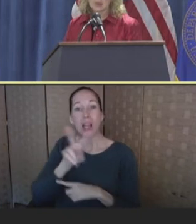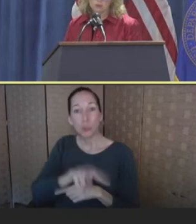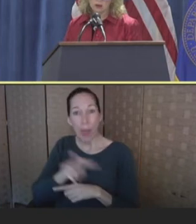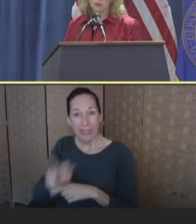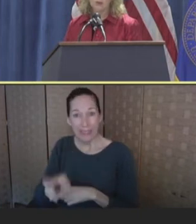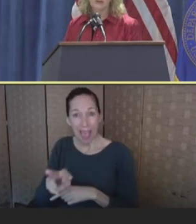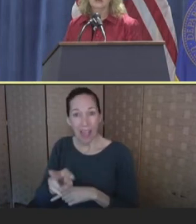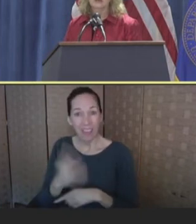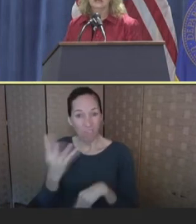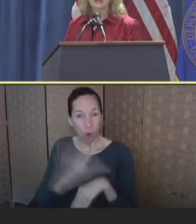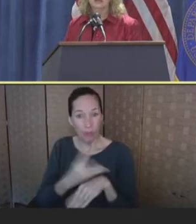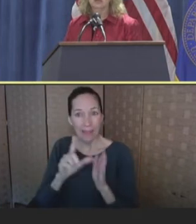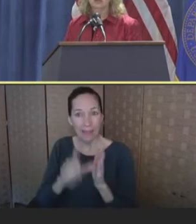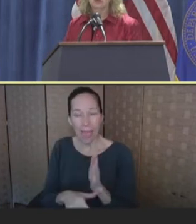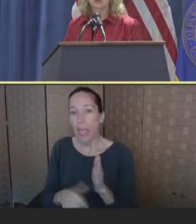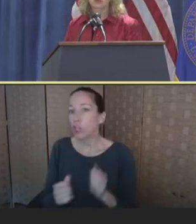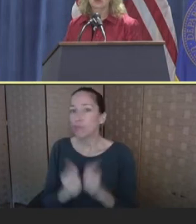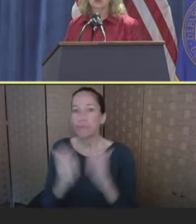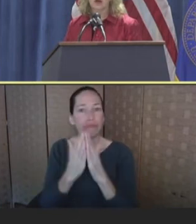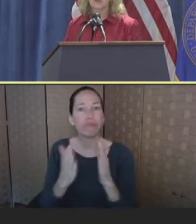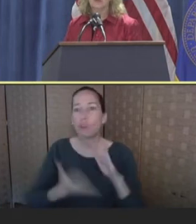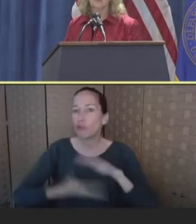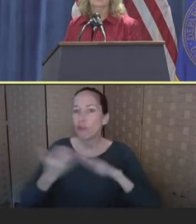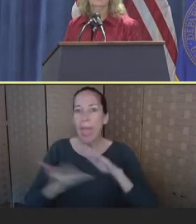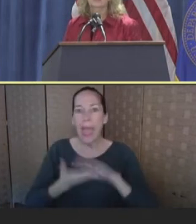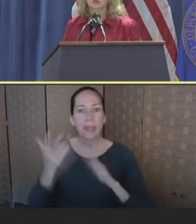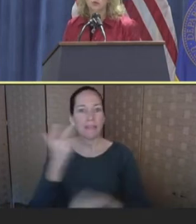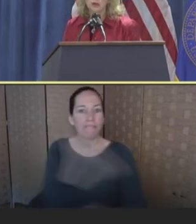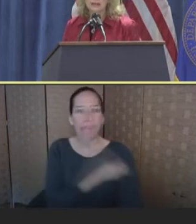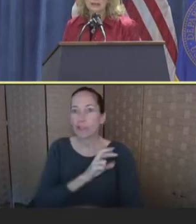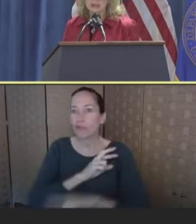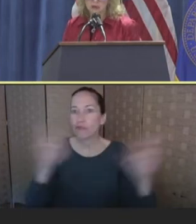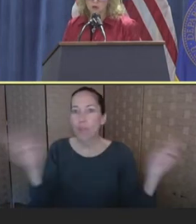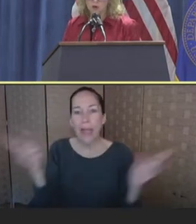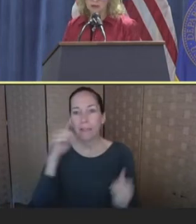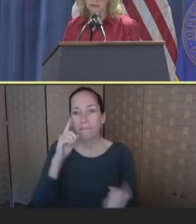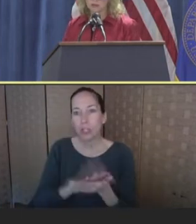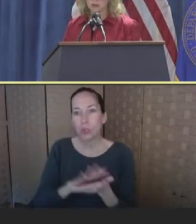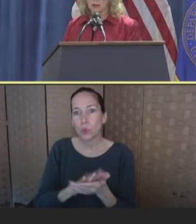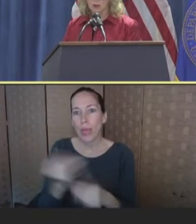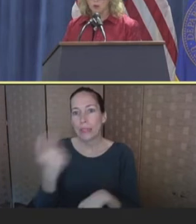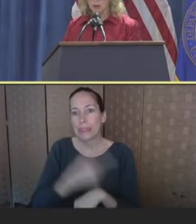And we are, at present, beginning to do -- perform school and daycare audits, as well.